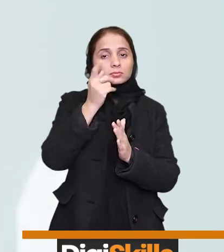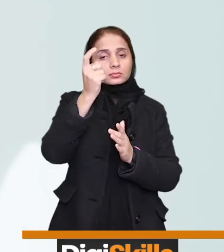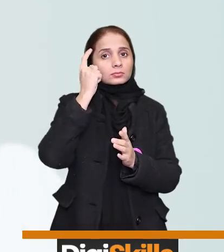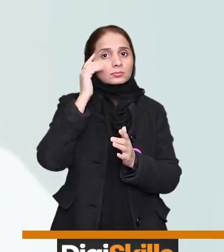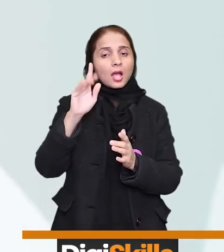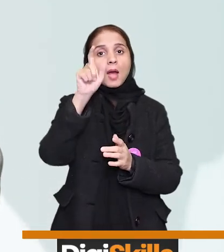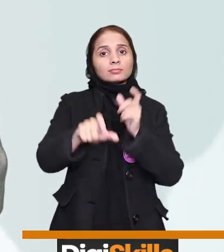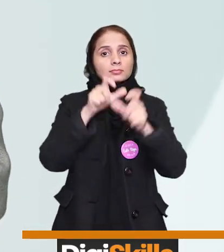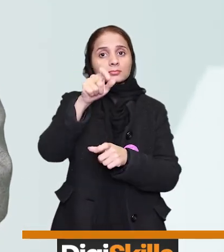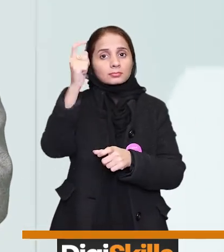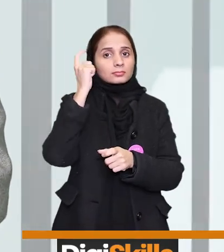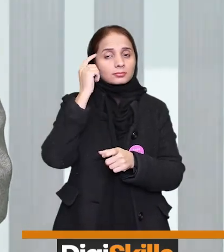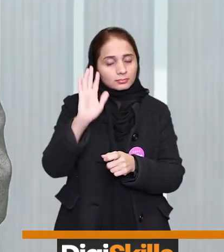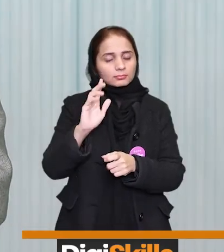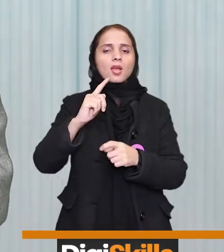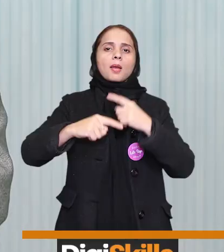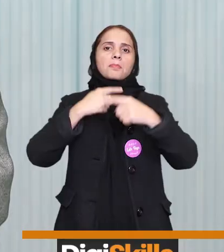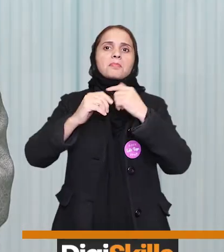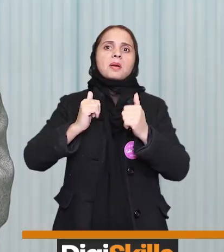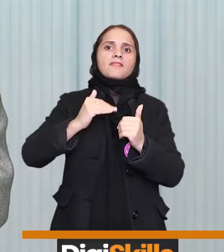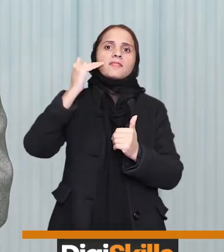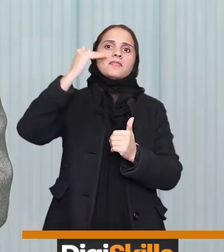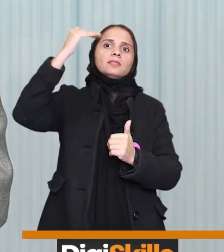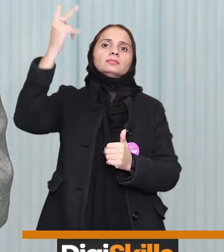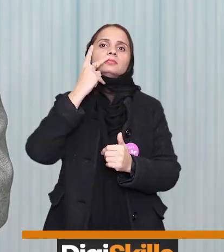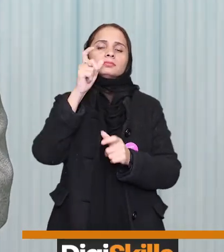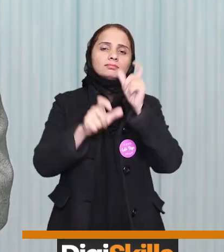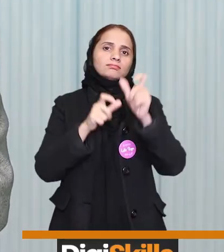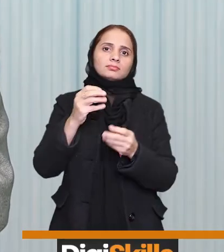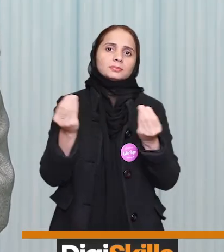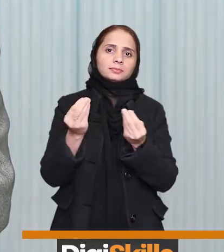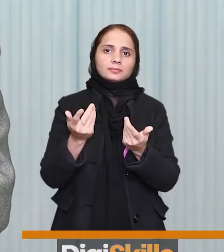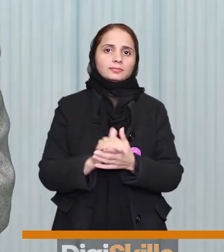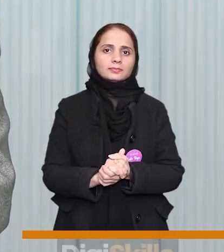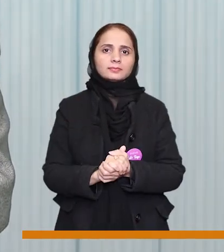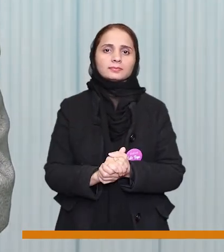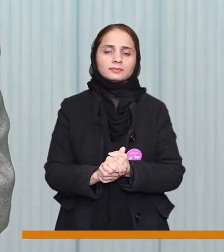When you recognize yourself automatically you will be able to excel as a freelancer.